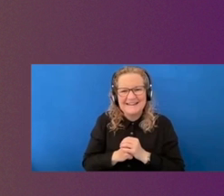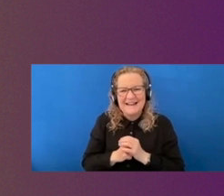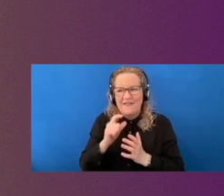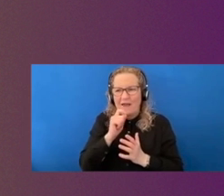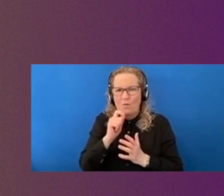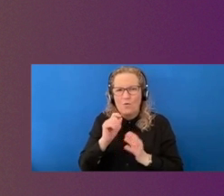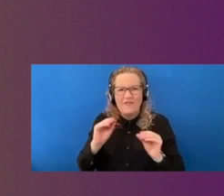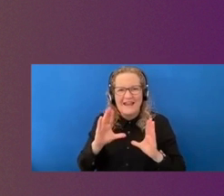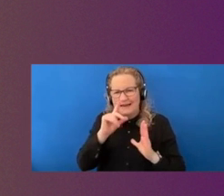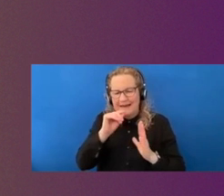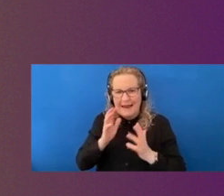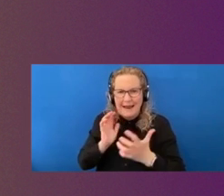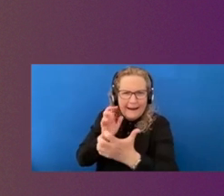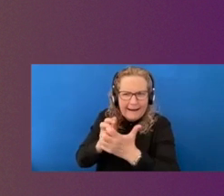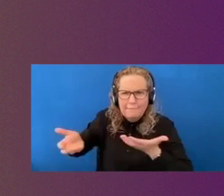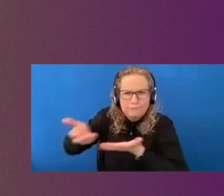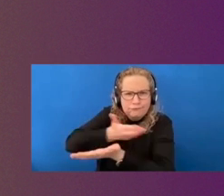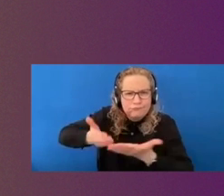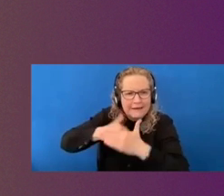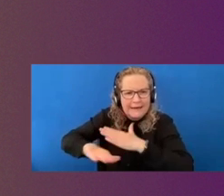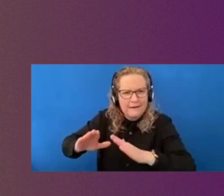um in a whole new way so I think that's that's one way to look at that i'd say